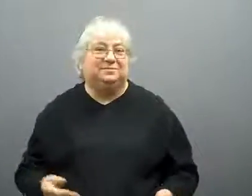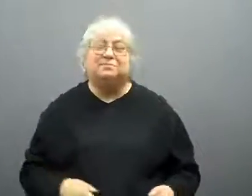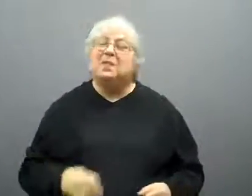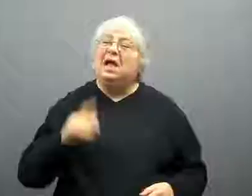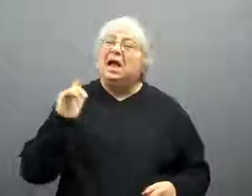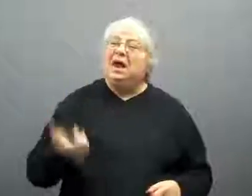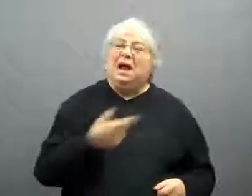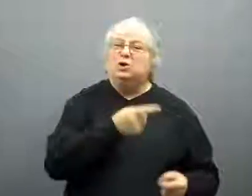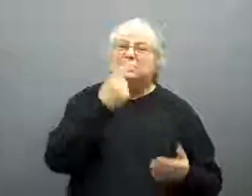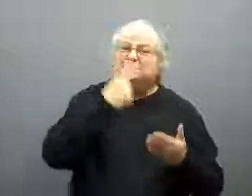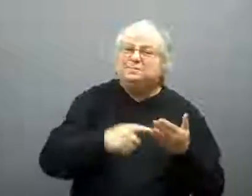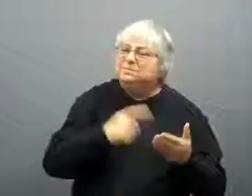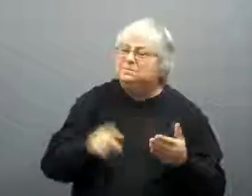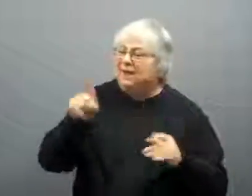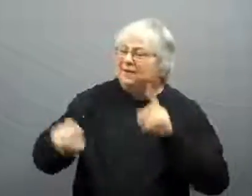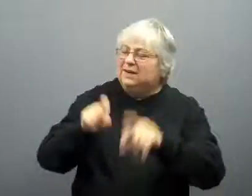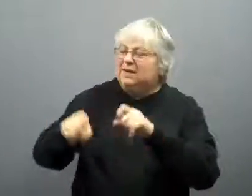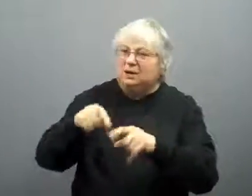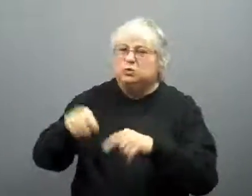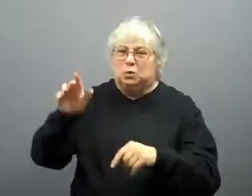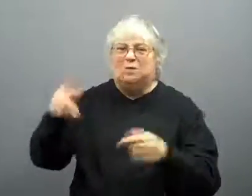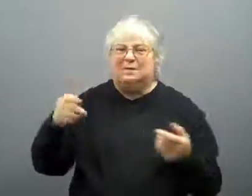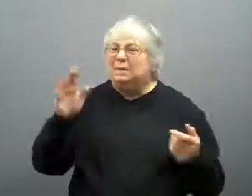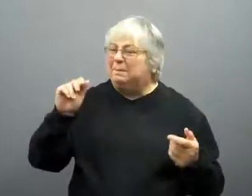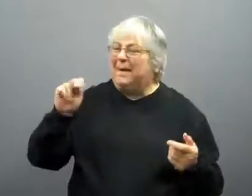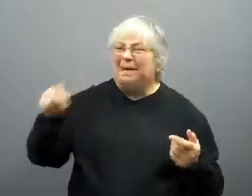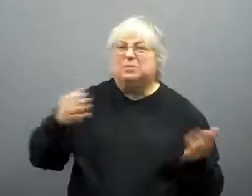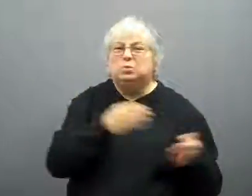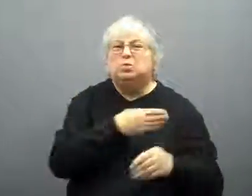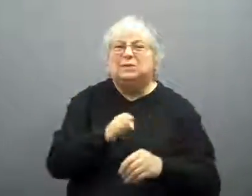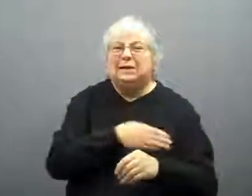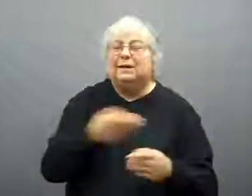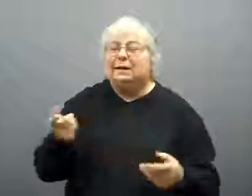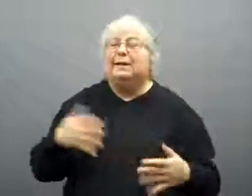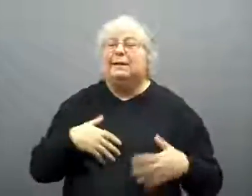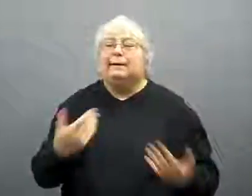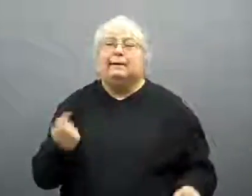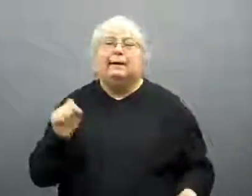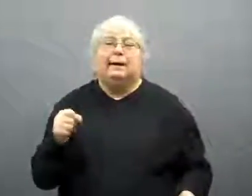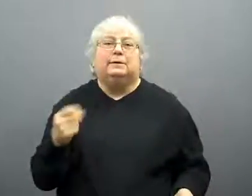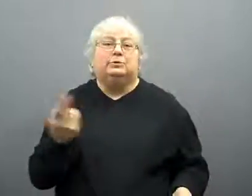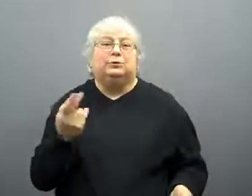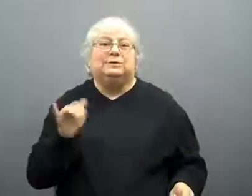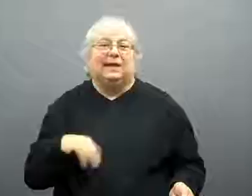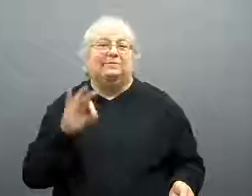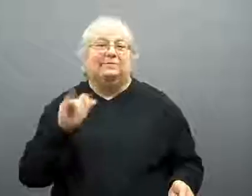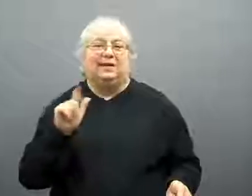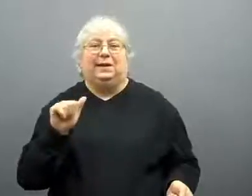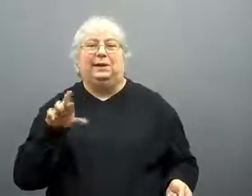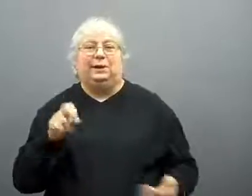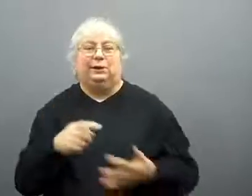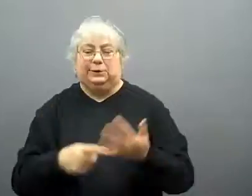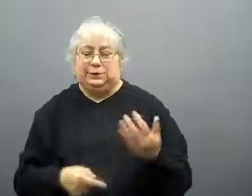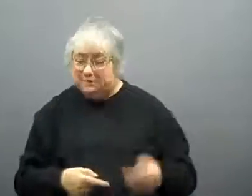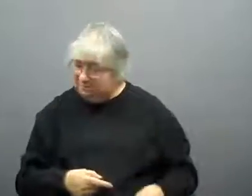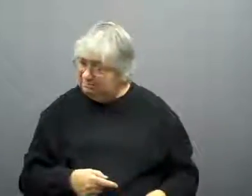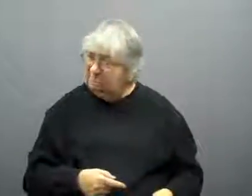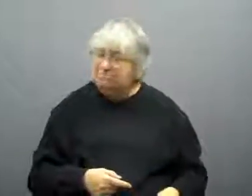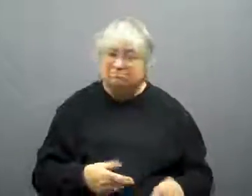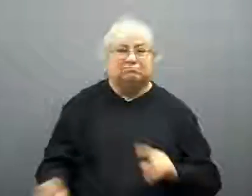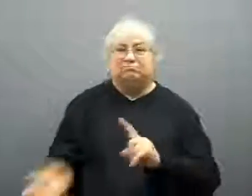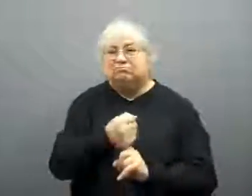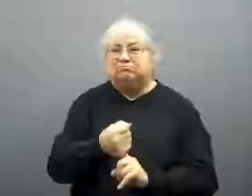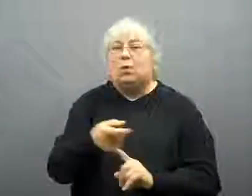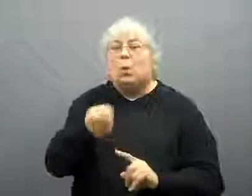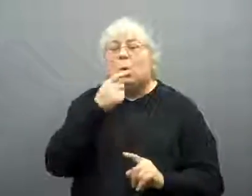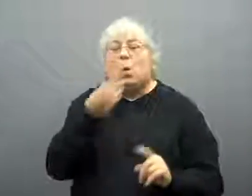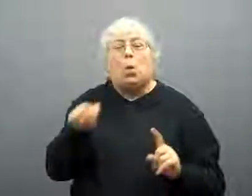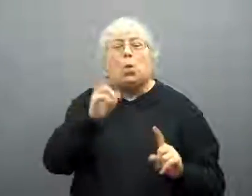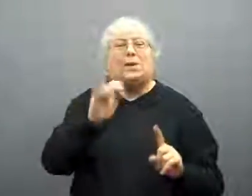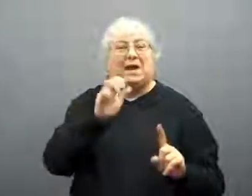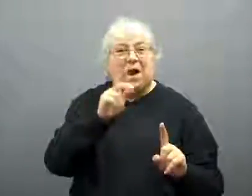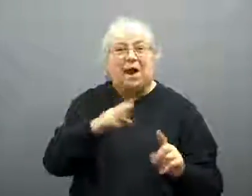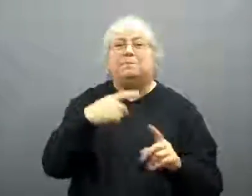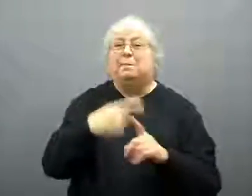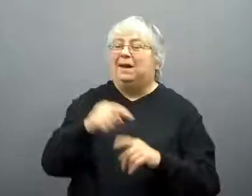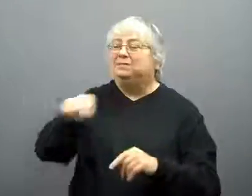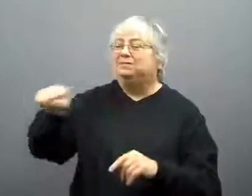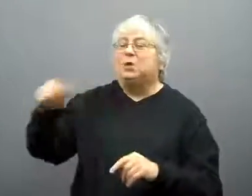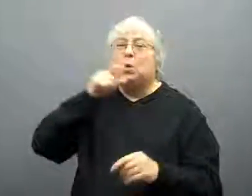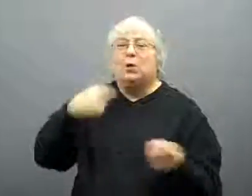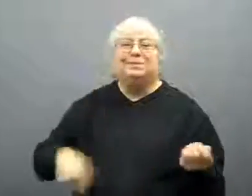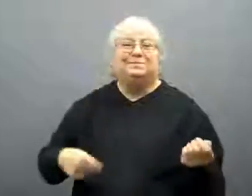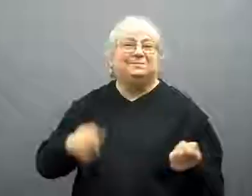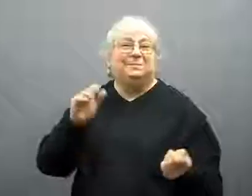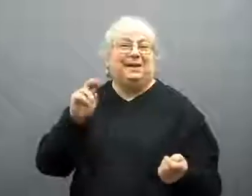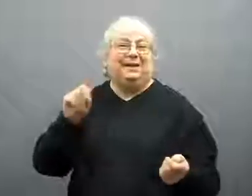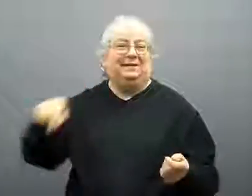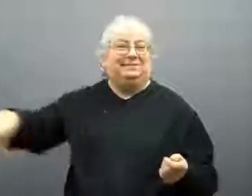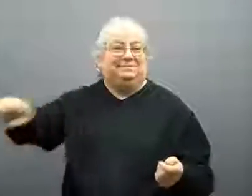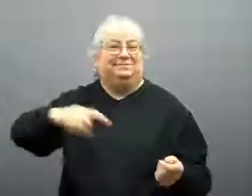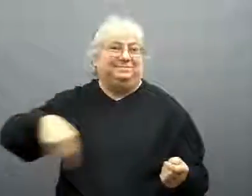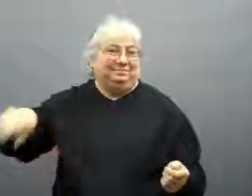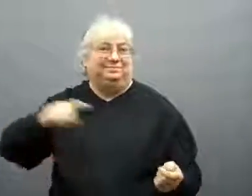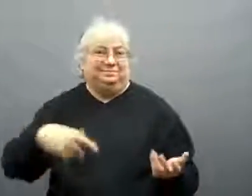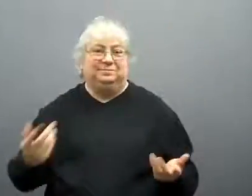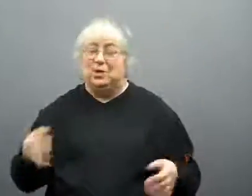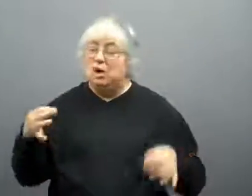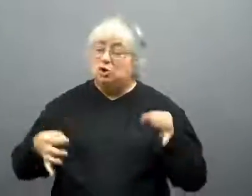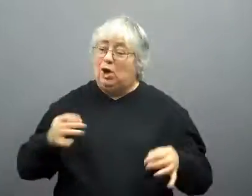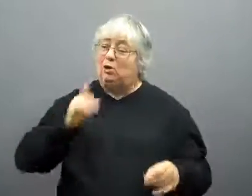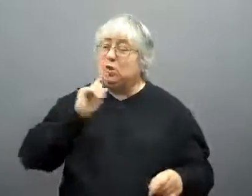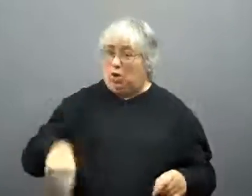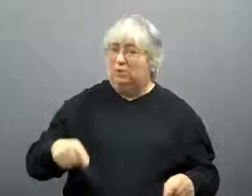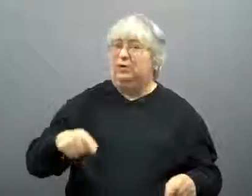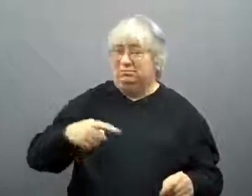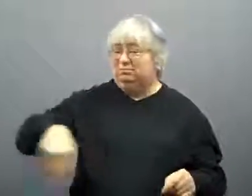The band members admitted using the flares to the inspectors.